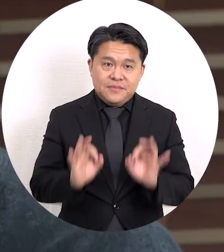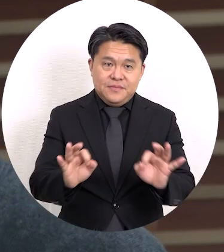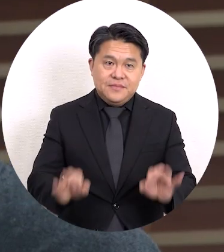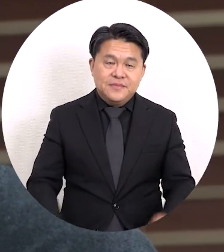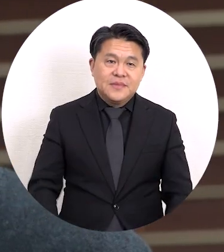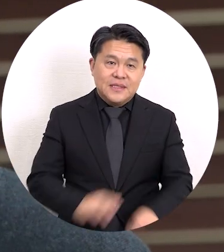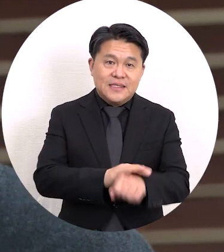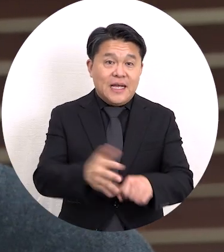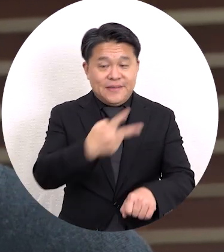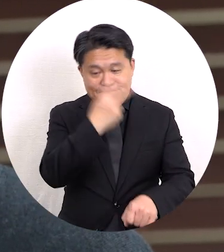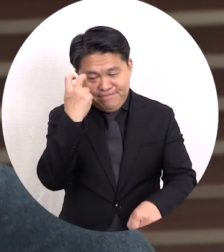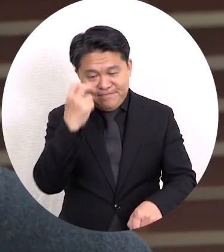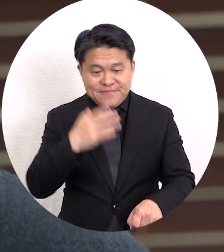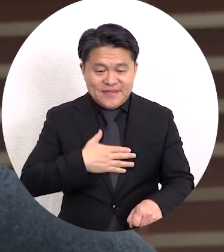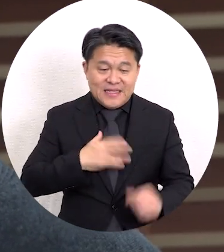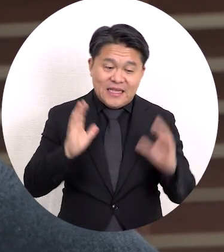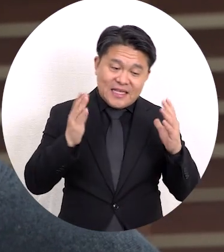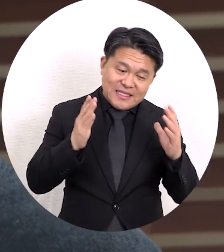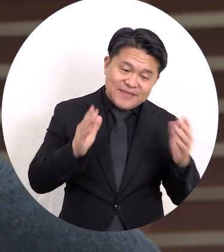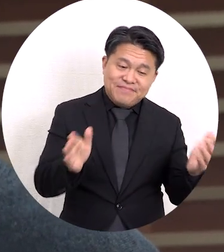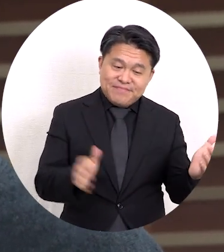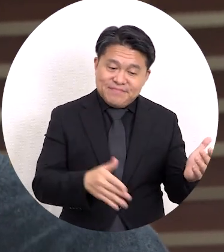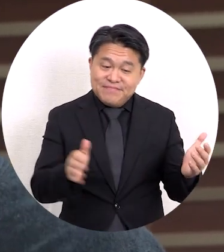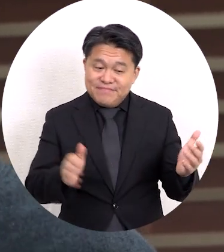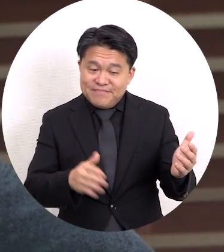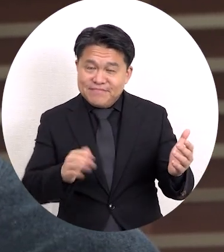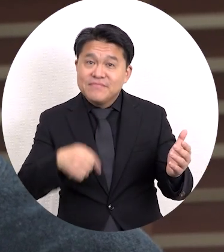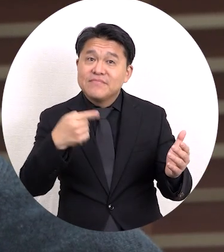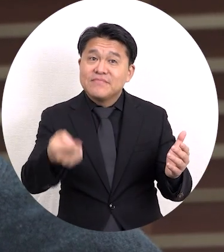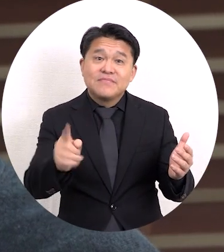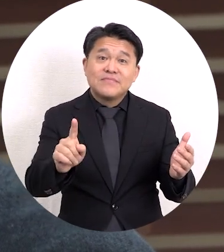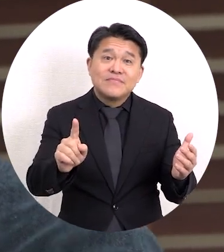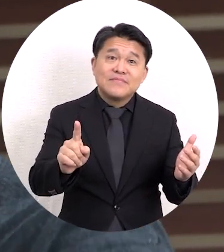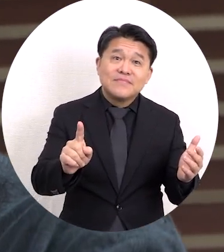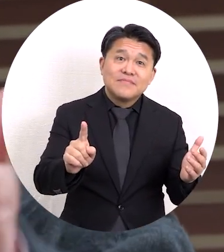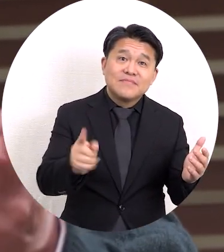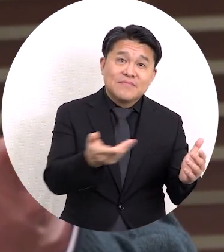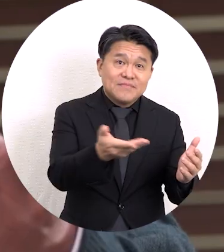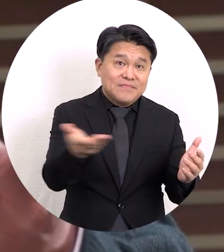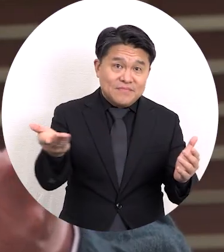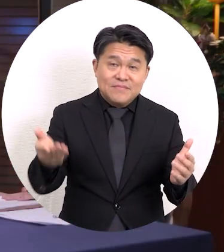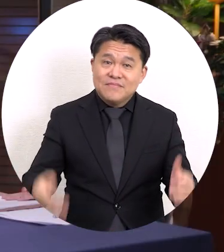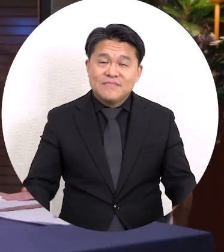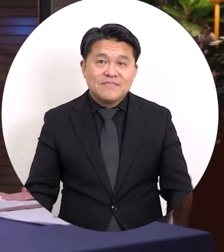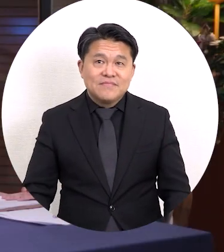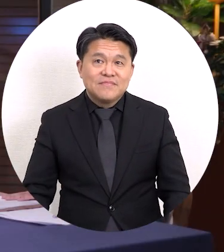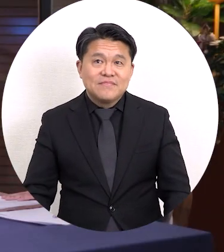Let’s try: Sleep tight, my baby... Now, you continue!